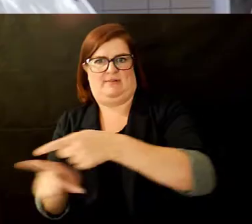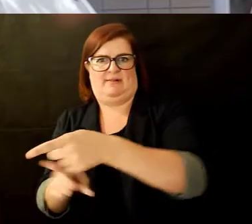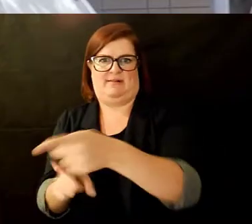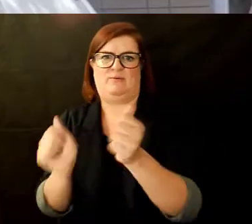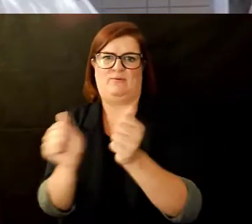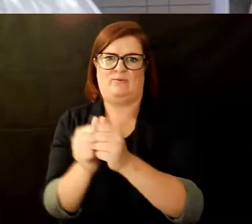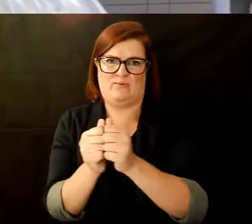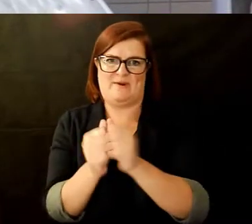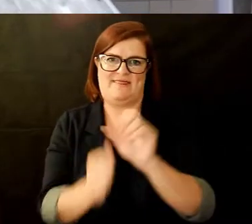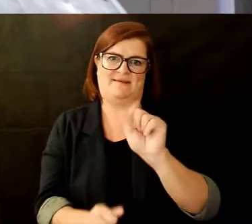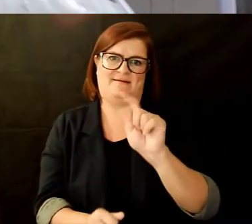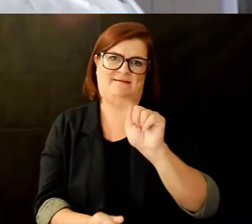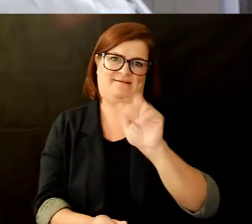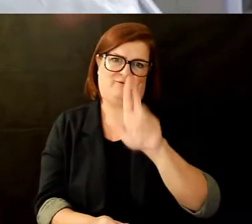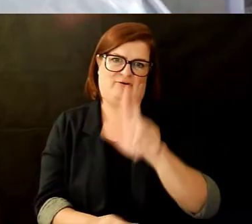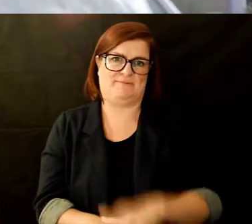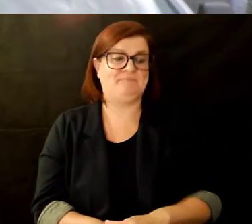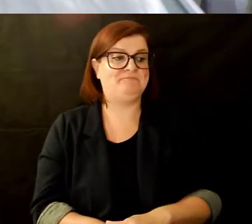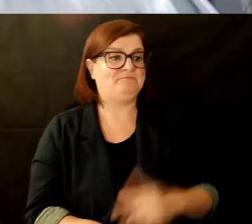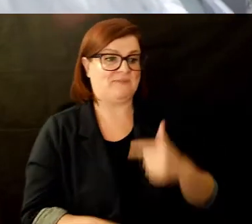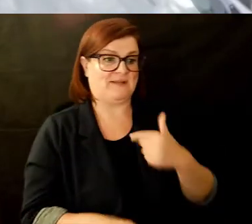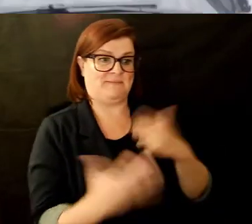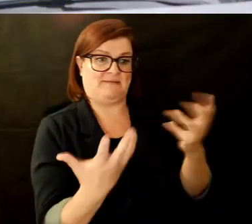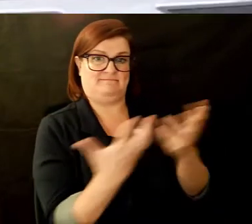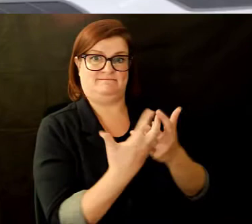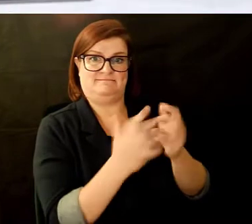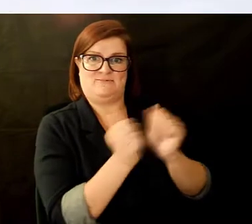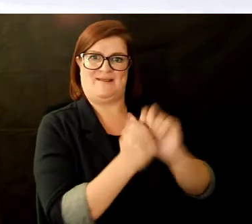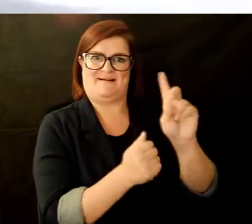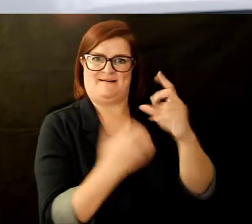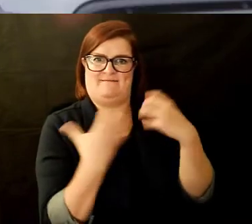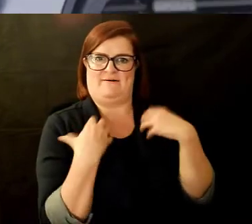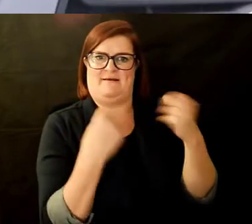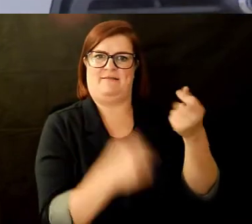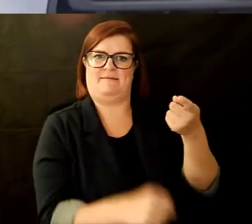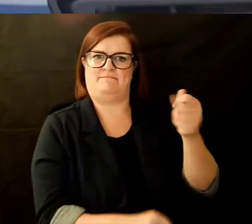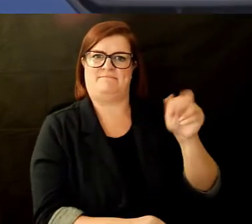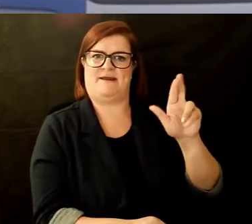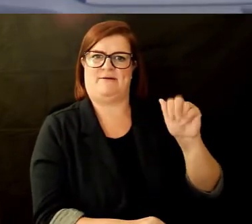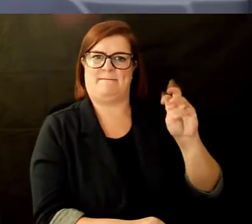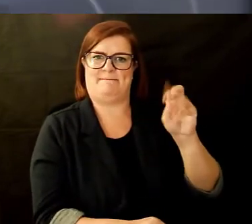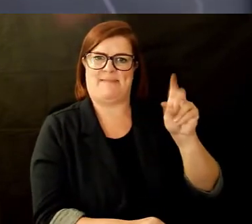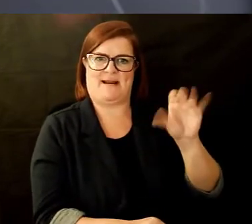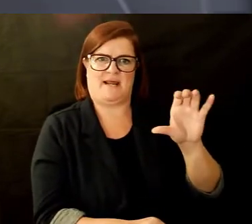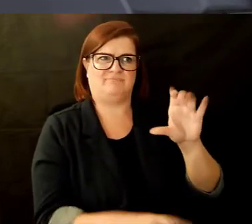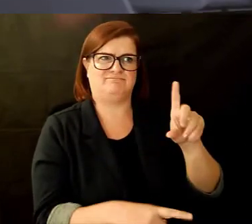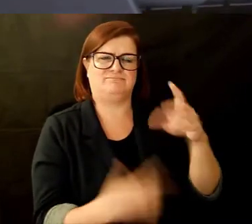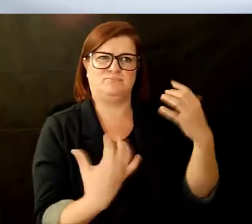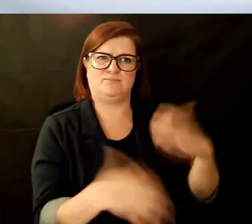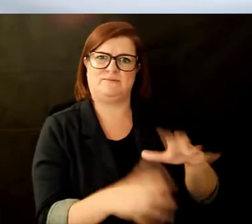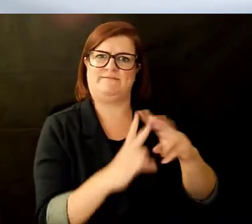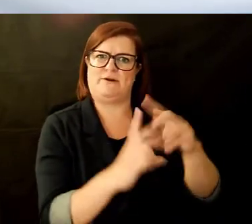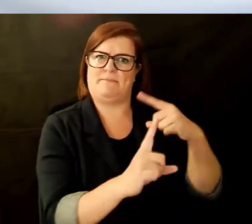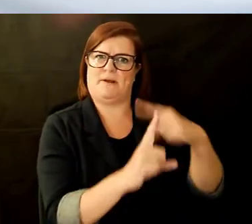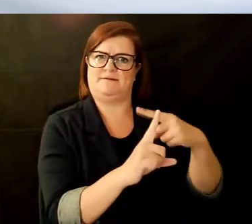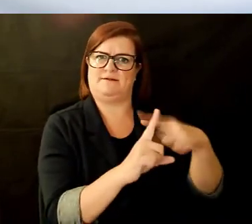Being paired with the Denver Health Paramedic has been an incredibly positive experience. I think that we've quickly realized that this was